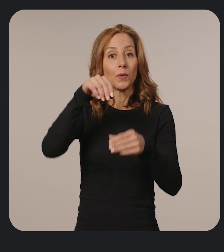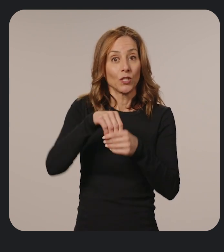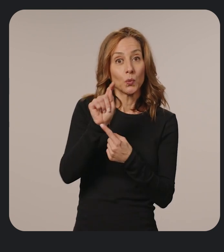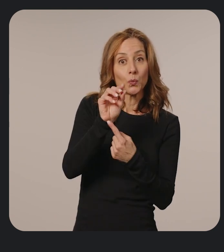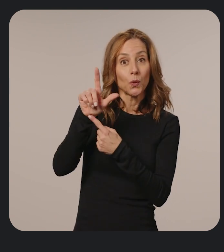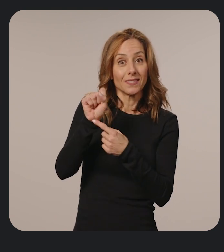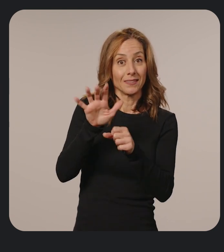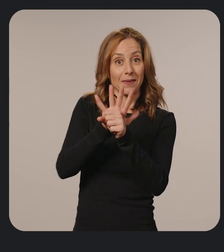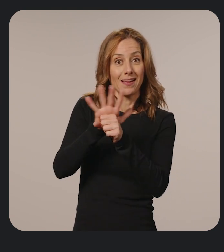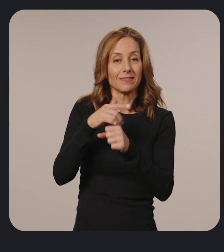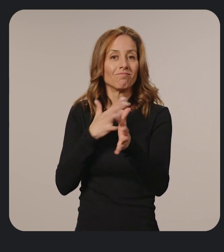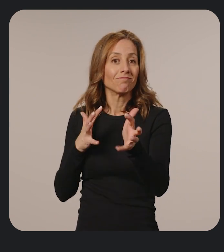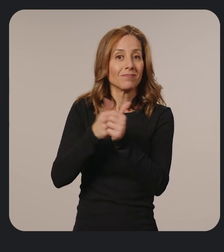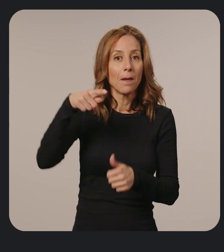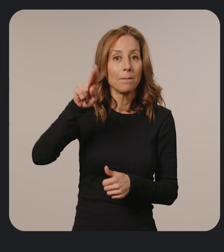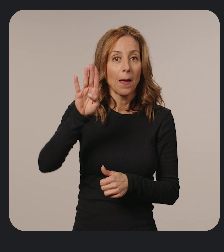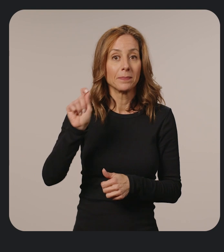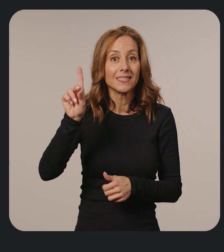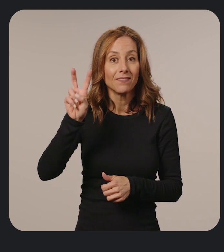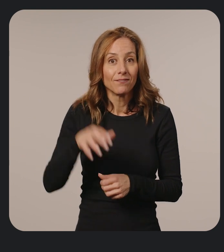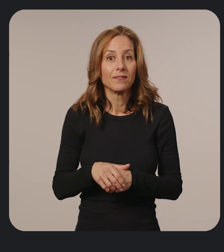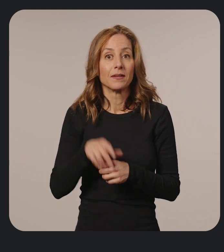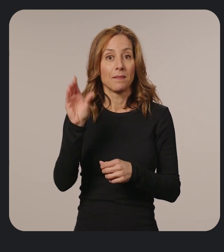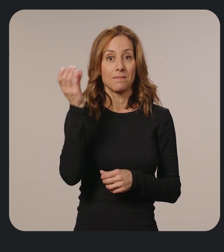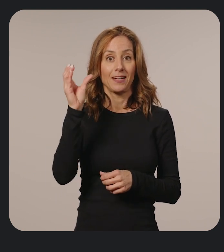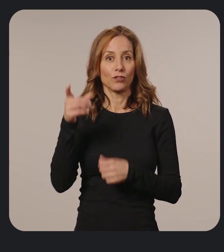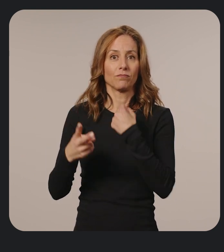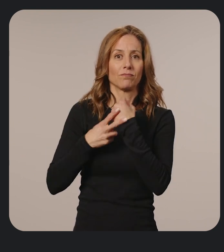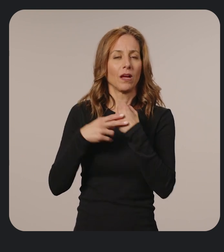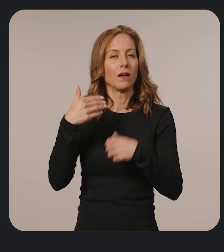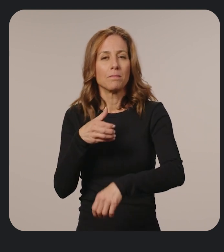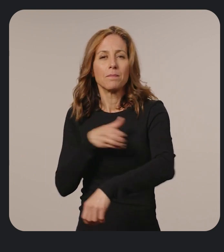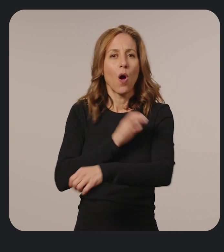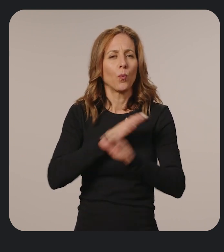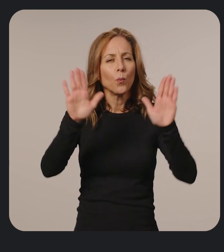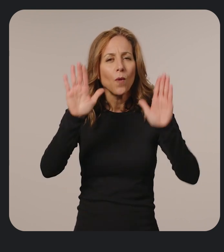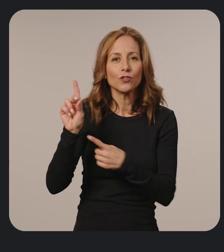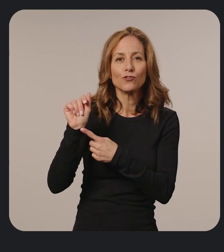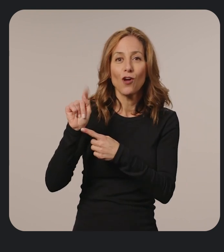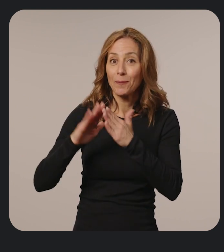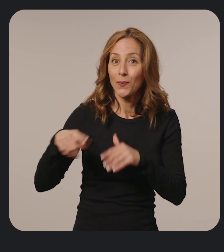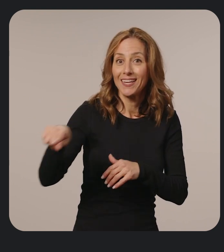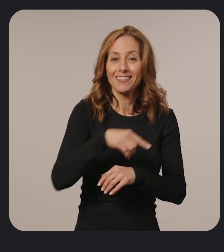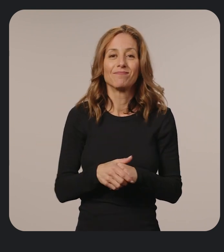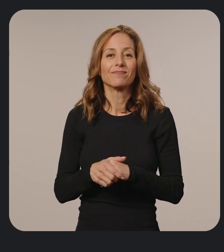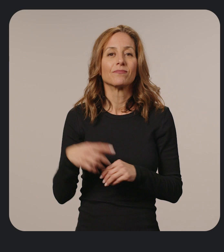Also in the Tool Space, we've upgraded pub.dev, the package repository that powers our wonderful Dart community.